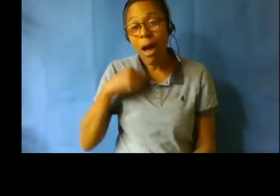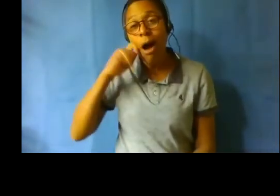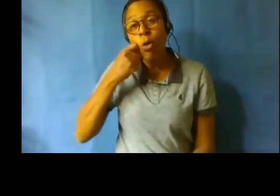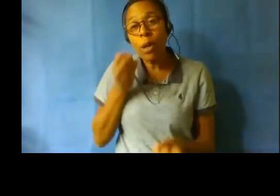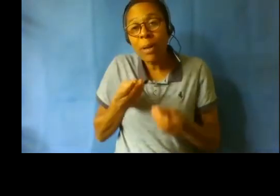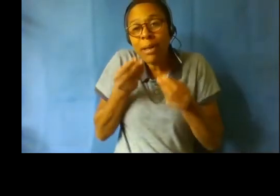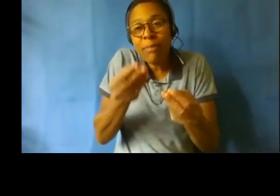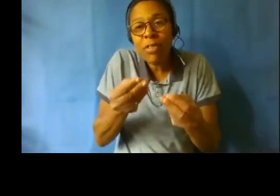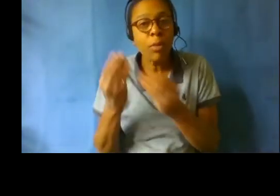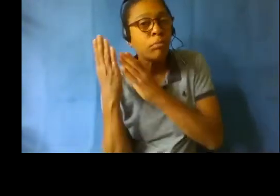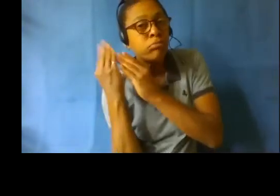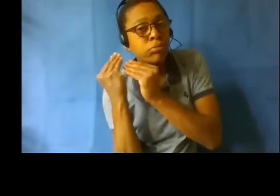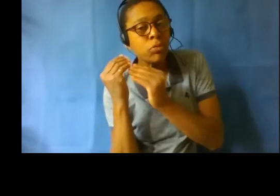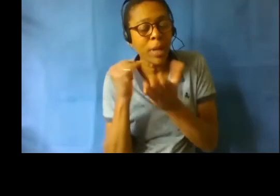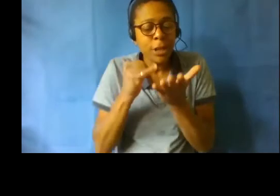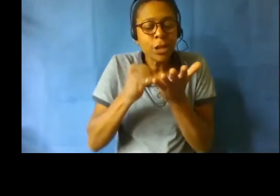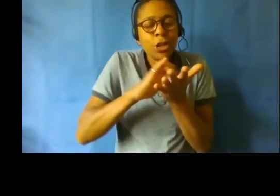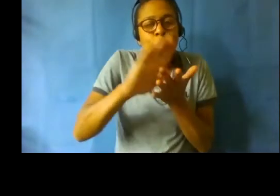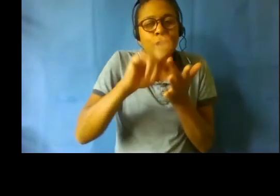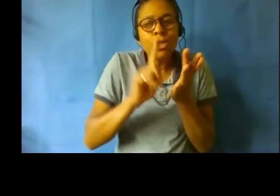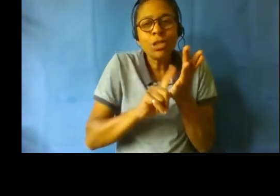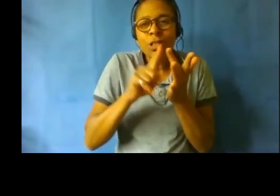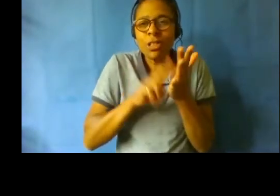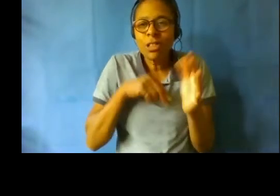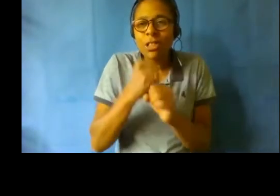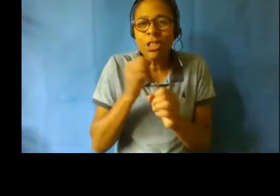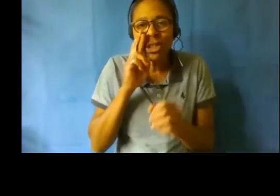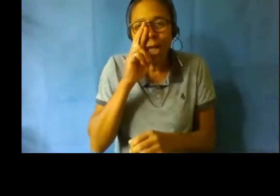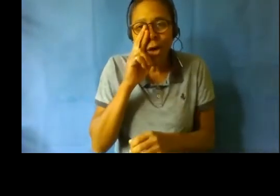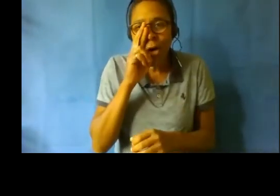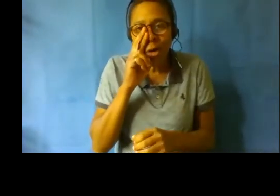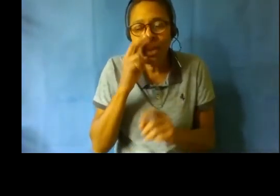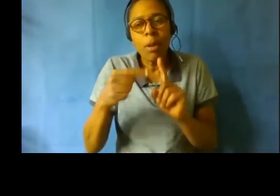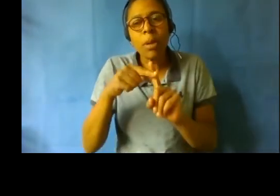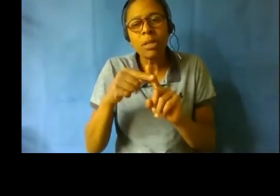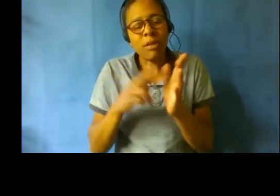and rubbing Vicks VapoRub on their forehead nostrils throat and chest I'll